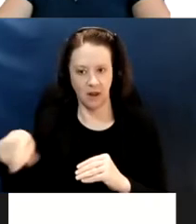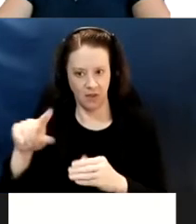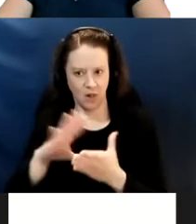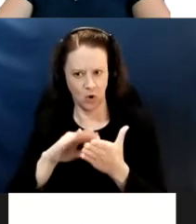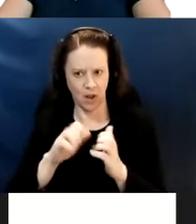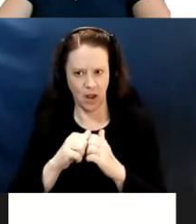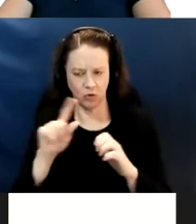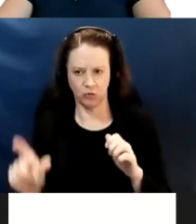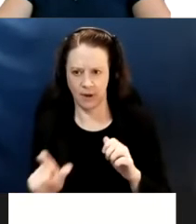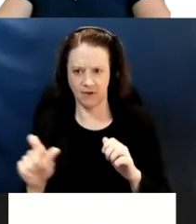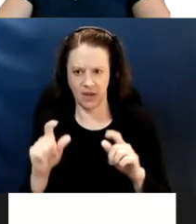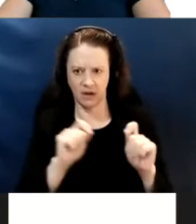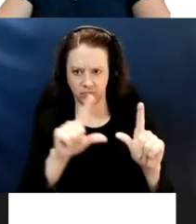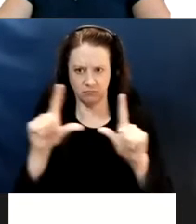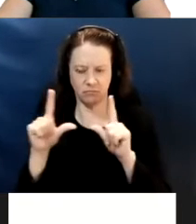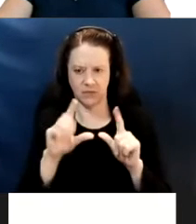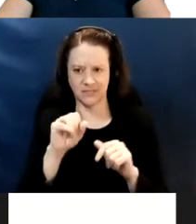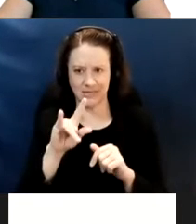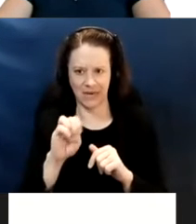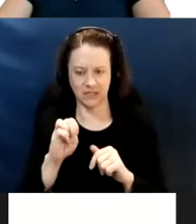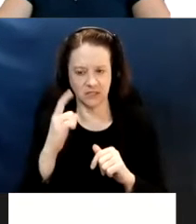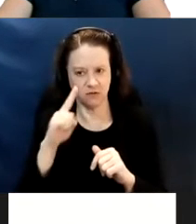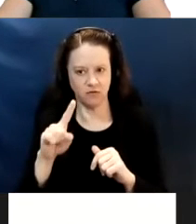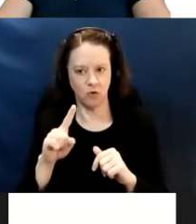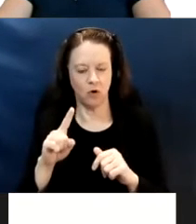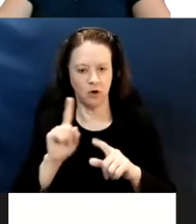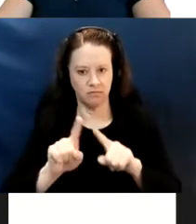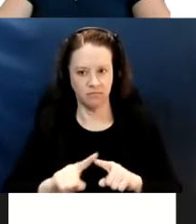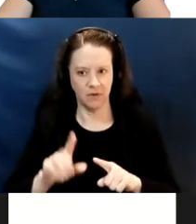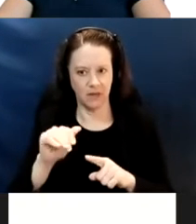in which cases and requests for services were inputted.